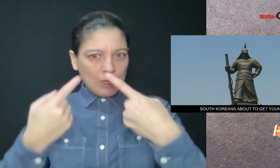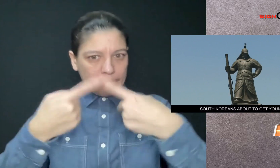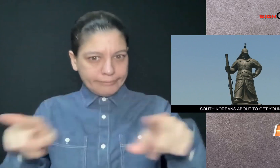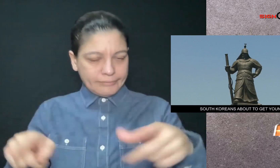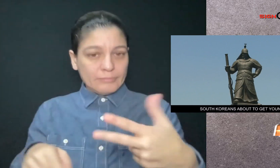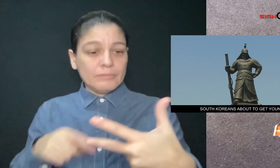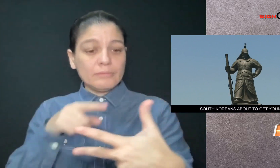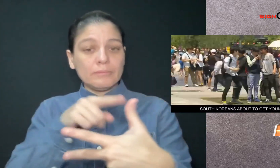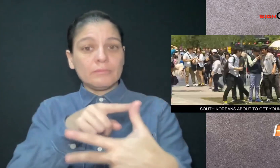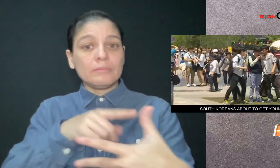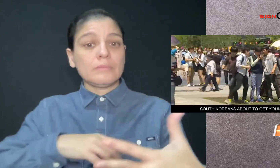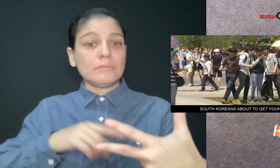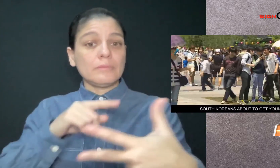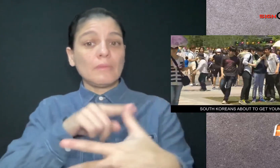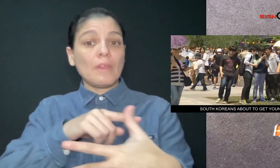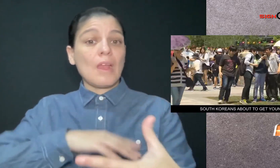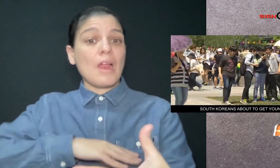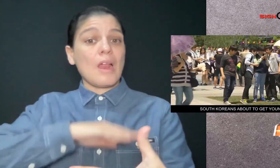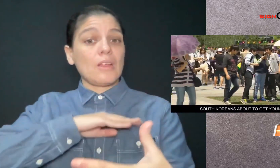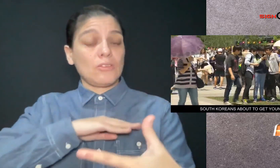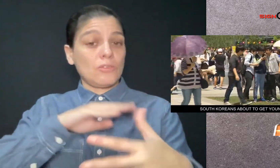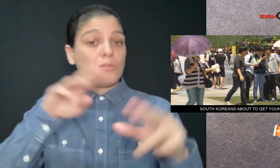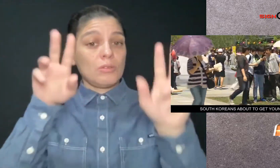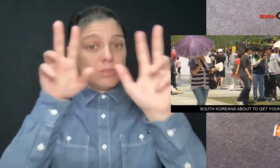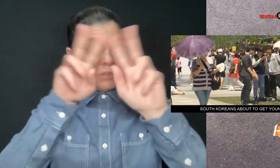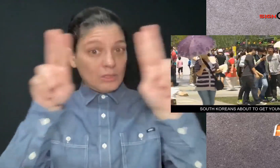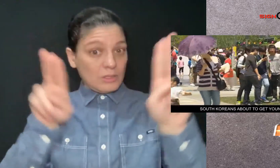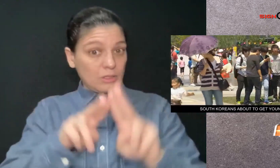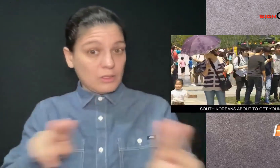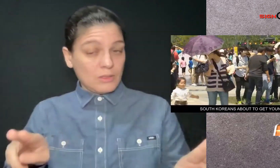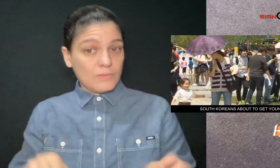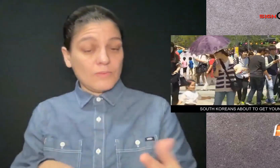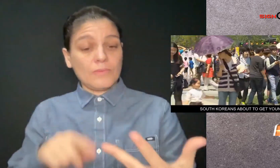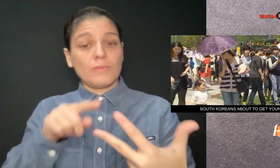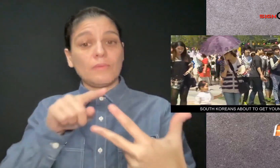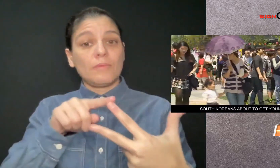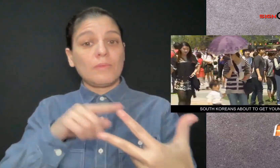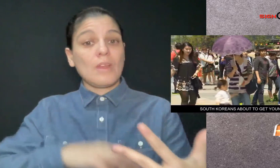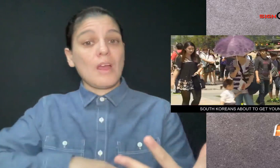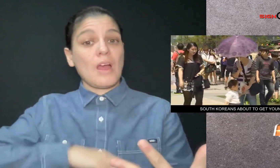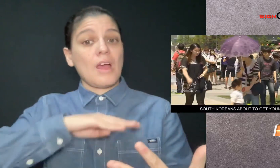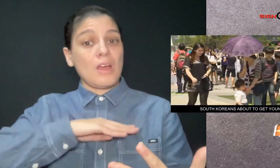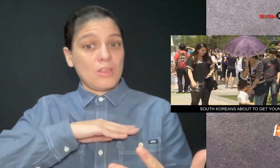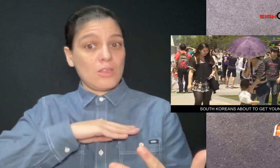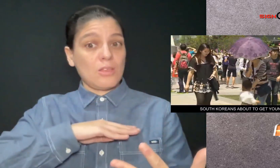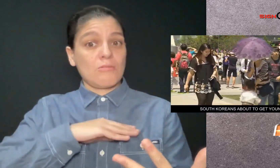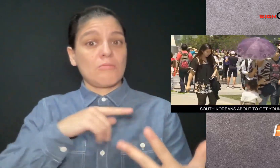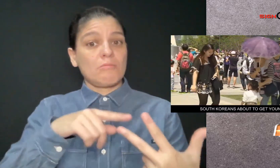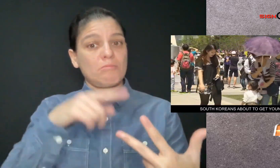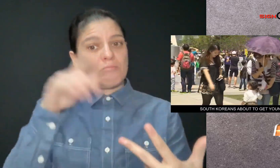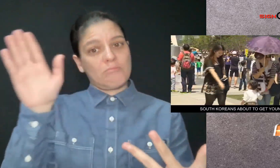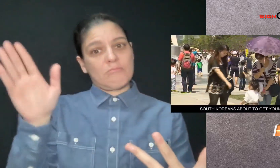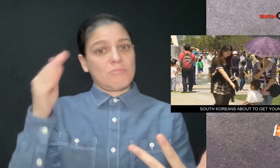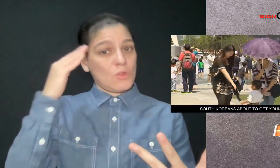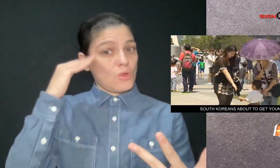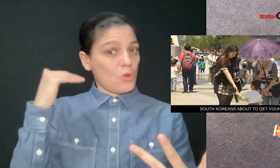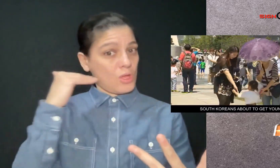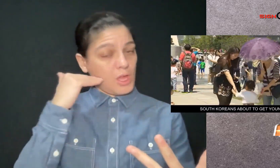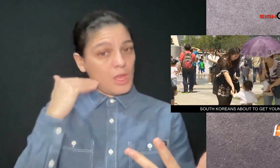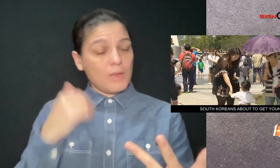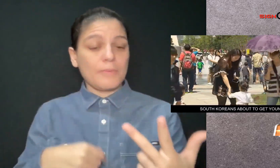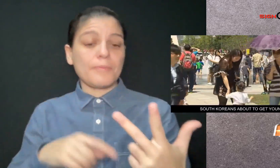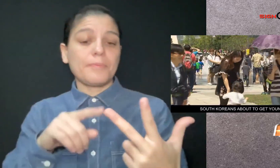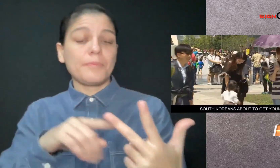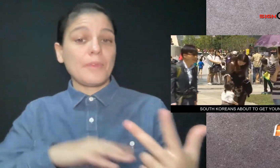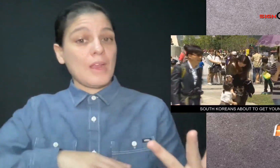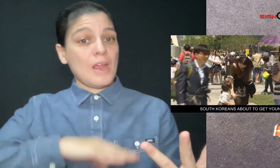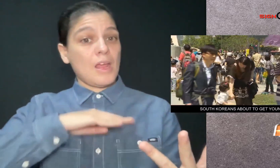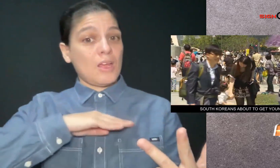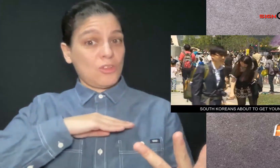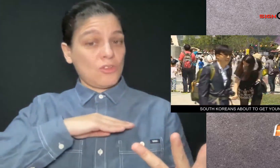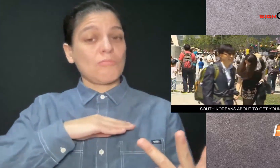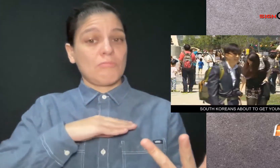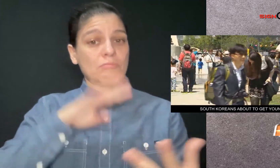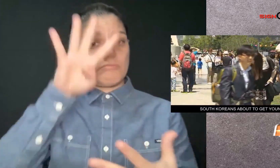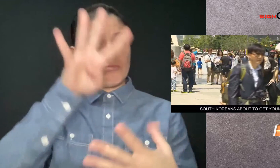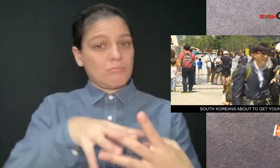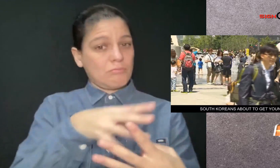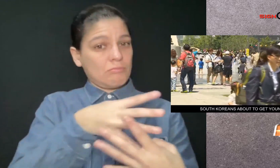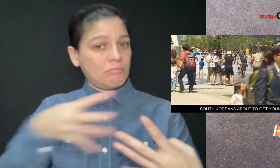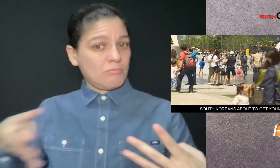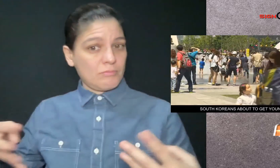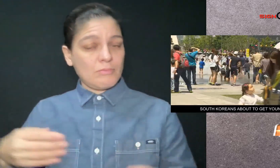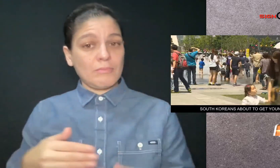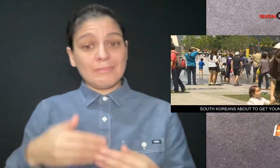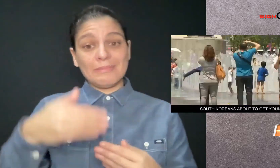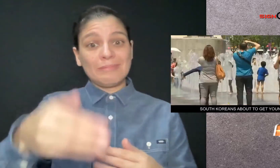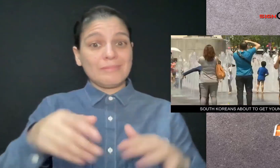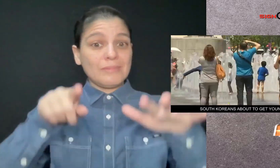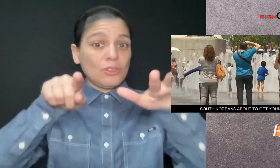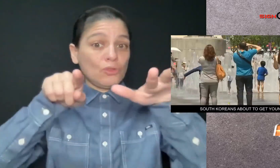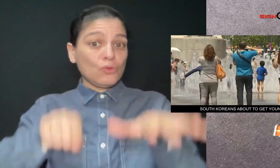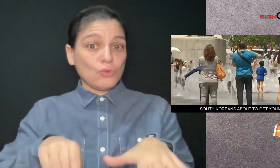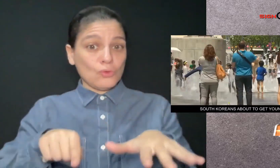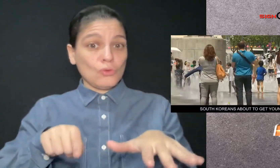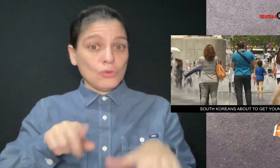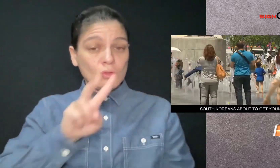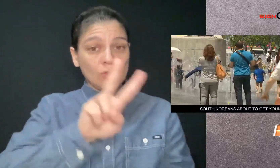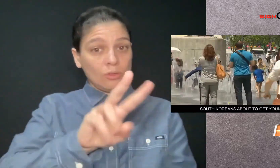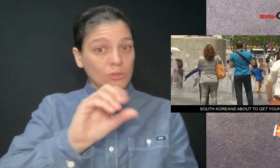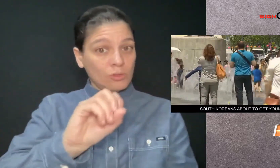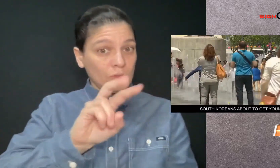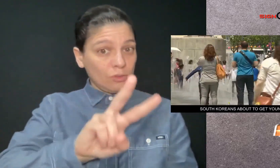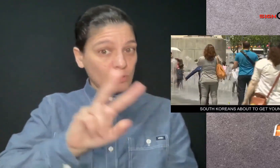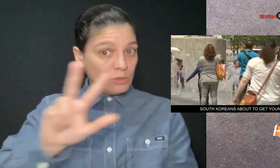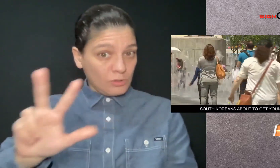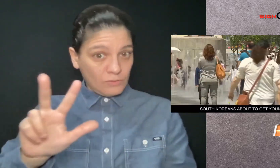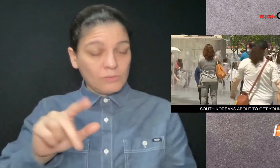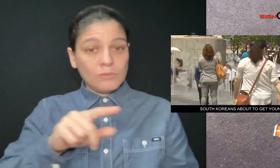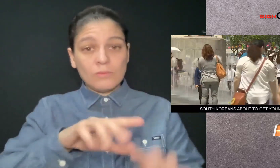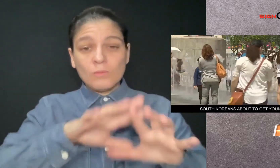have three ages an international age a Korean age and a calendar age but starting in June